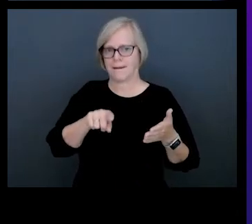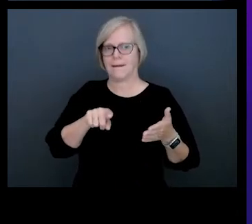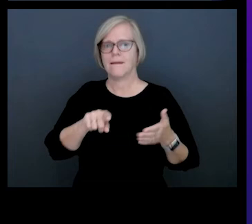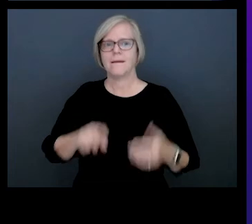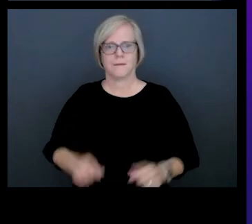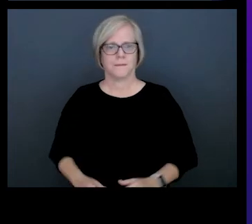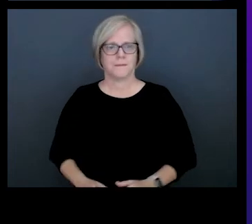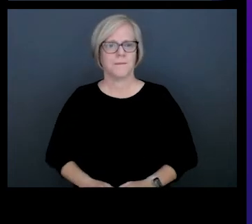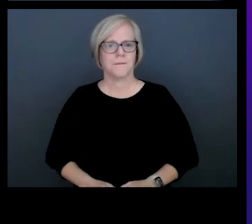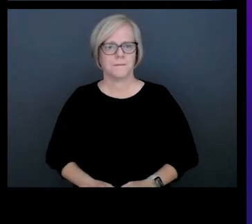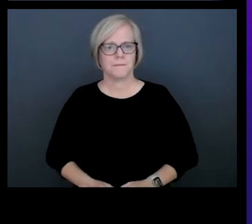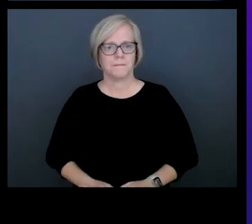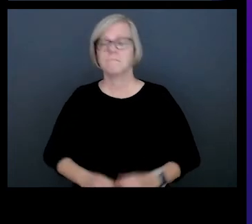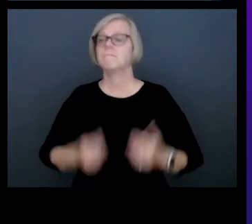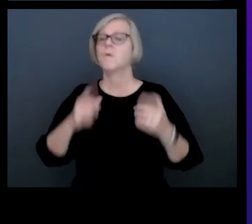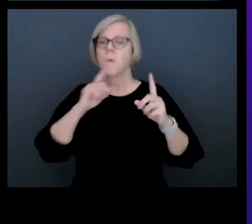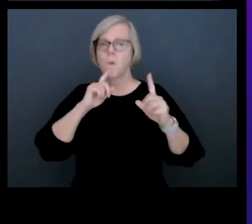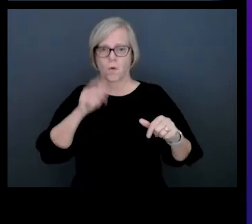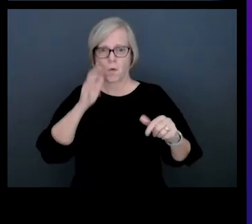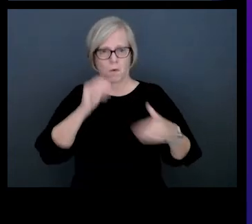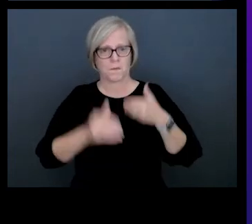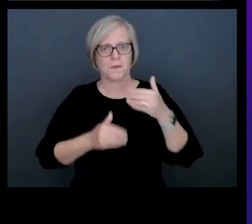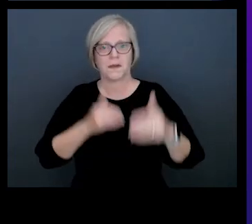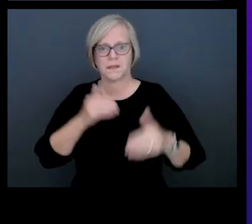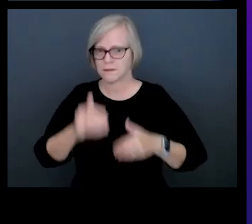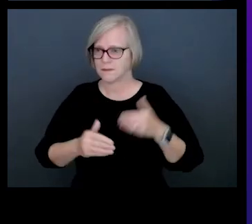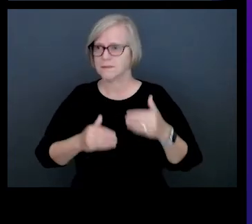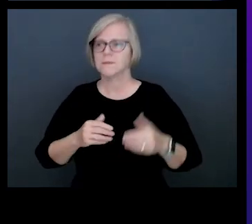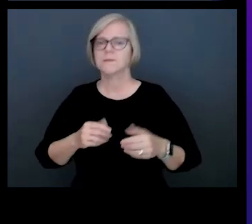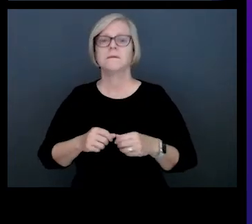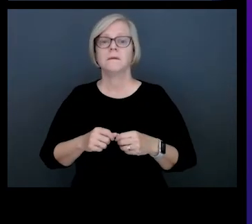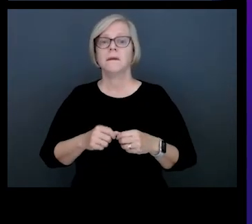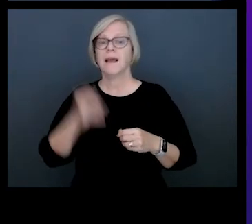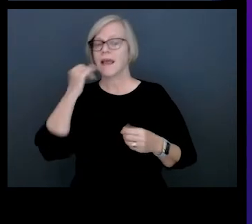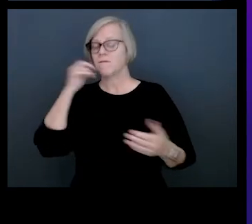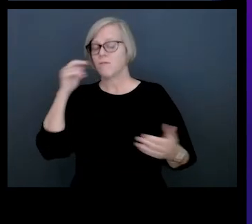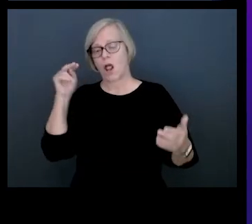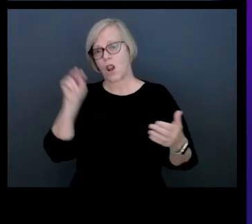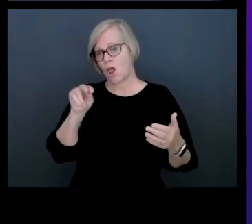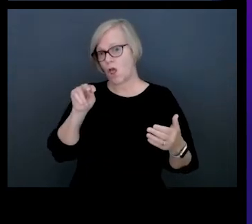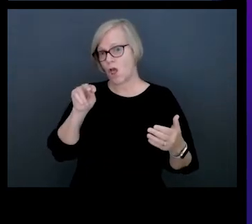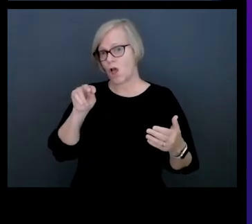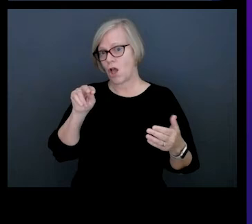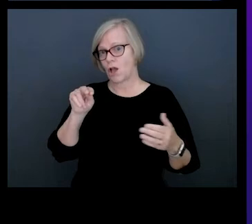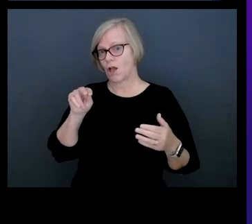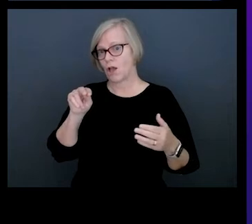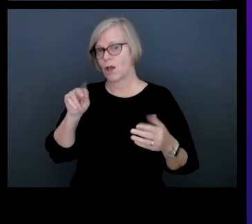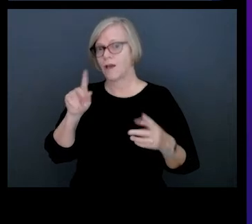That order is gonna process. And if I check back on that order, just give this a little refresh,